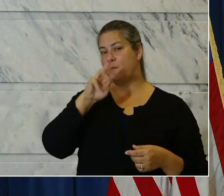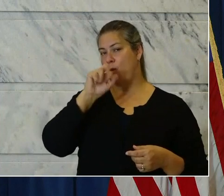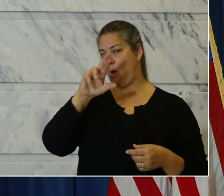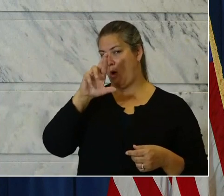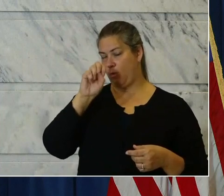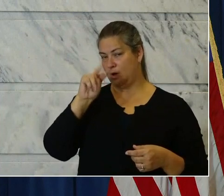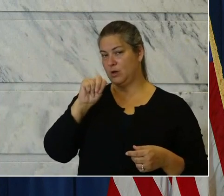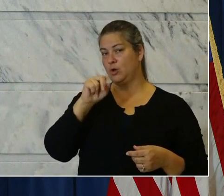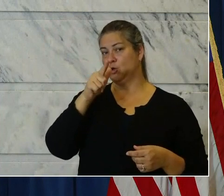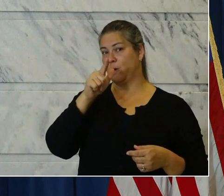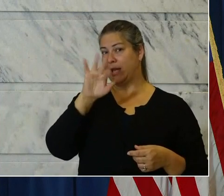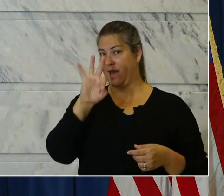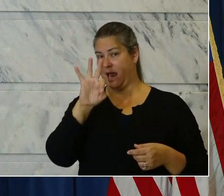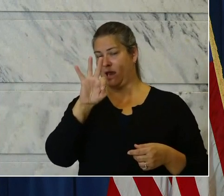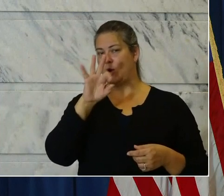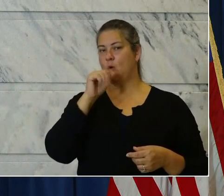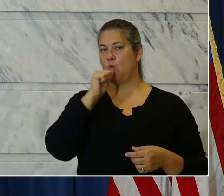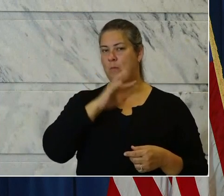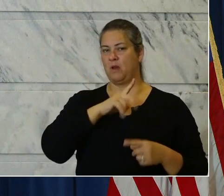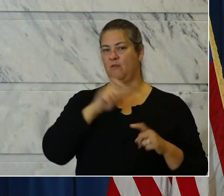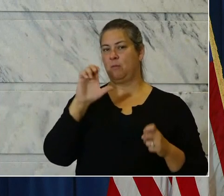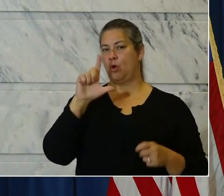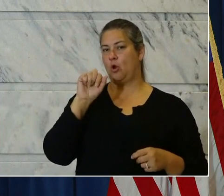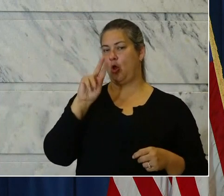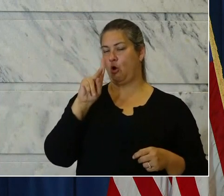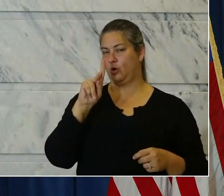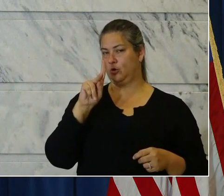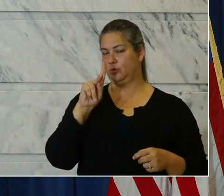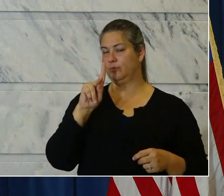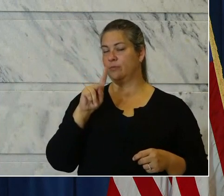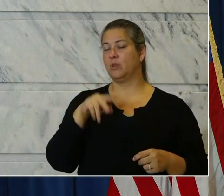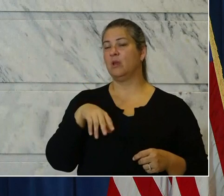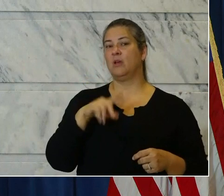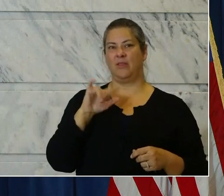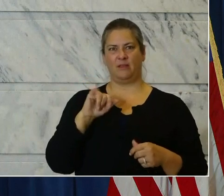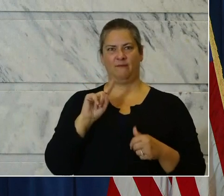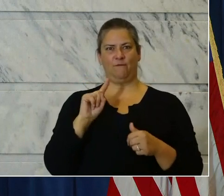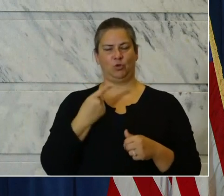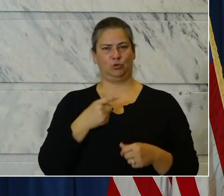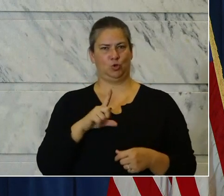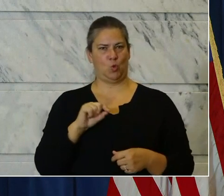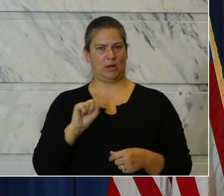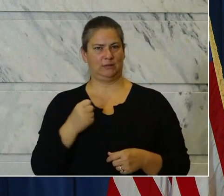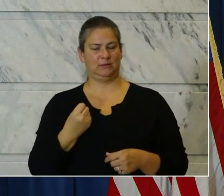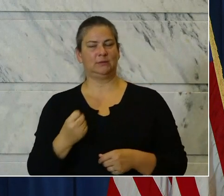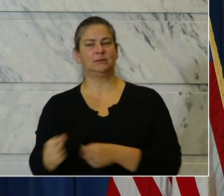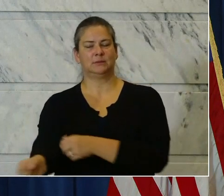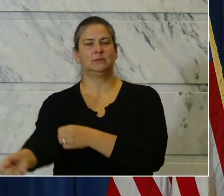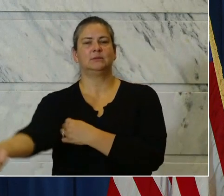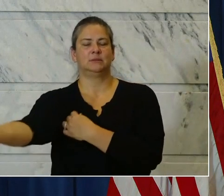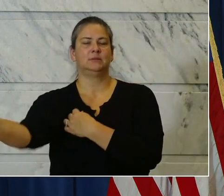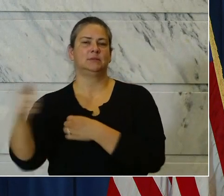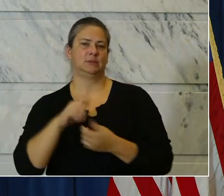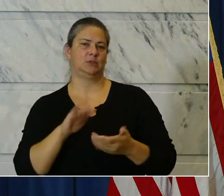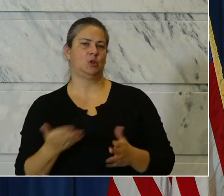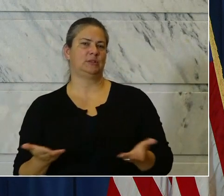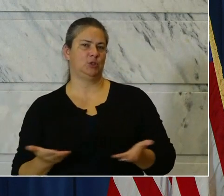JEFFERSON. AN EIGHTY FOUR YEAR OLD WOMAN FROM WARREN A TWENTY NINE YEAR OLD WOMAN FROM CLARK.